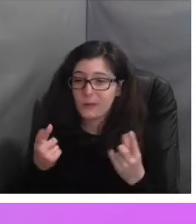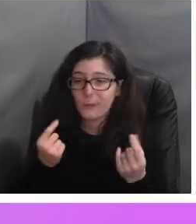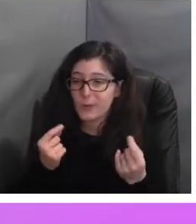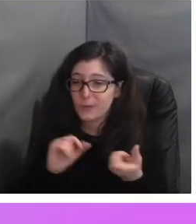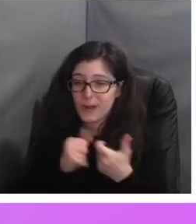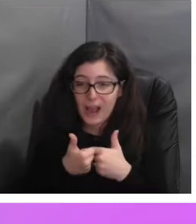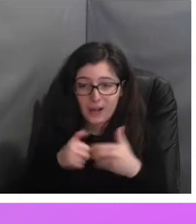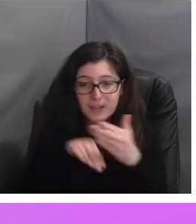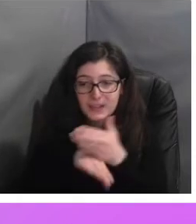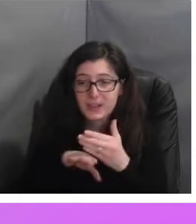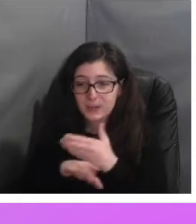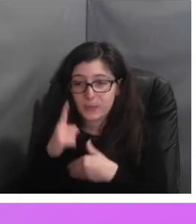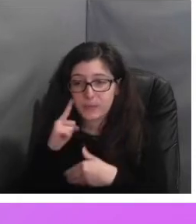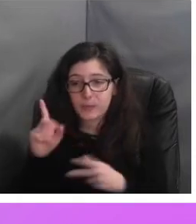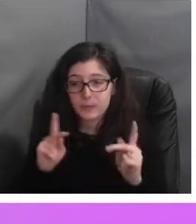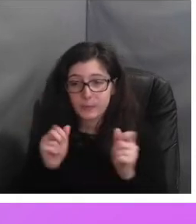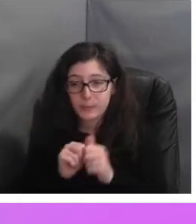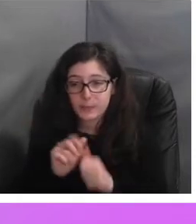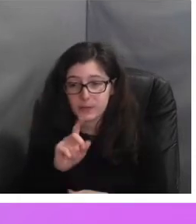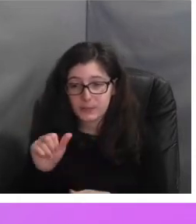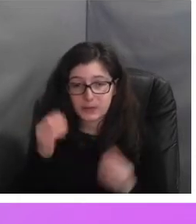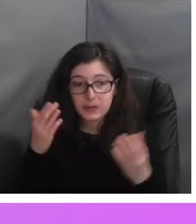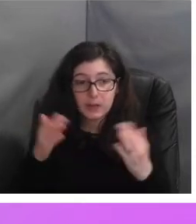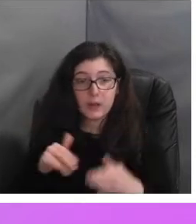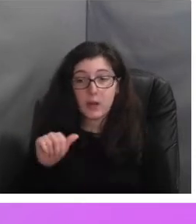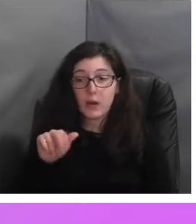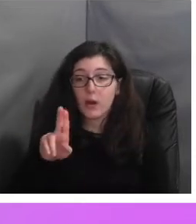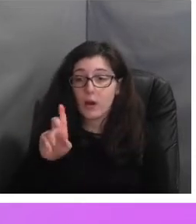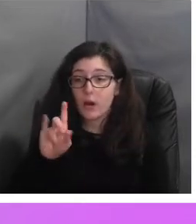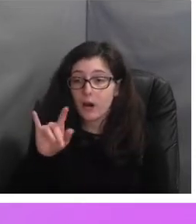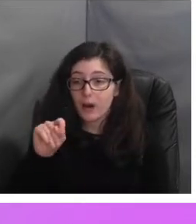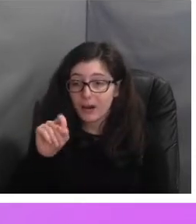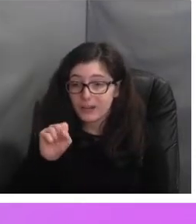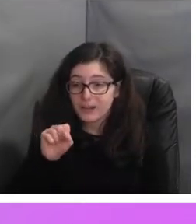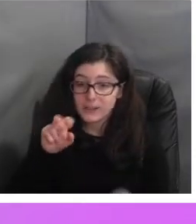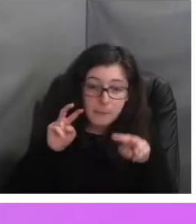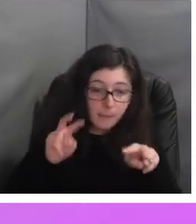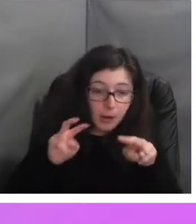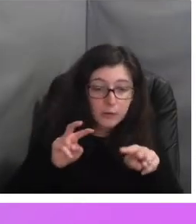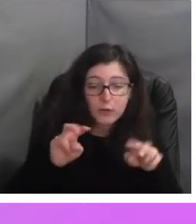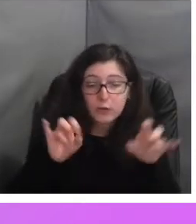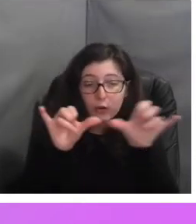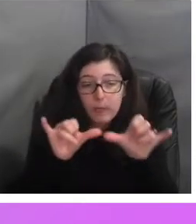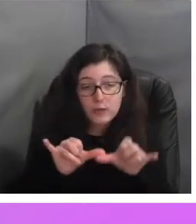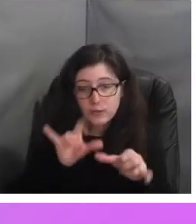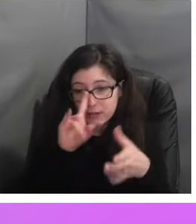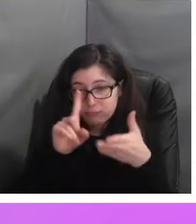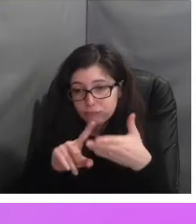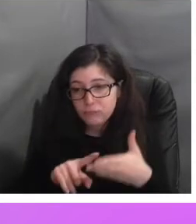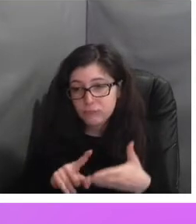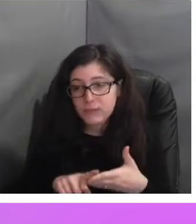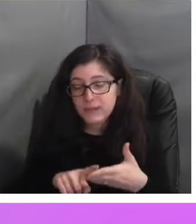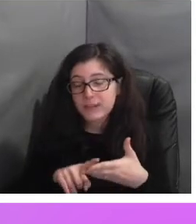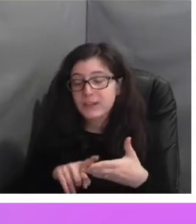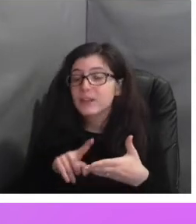And then audits, which is monitoring, measuring, and making sure that progress is being made,